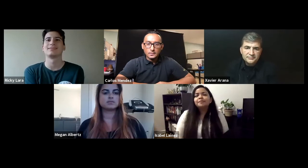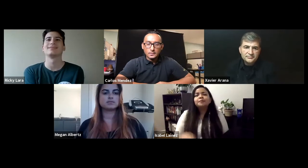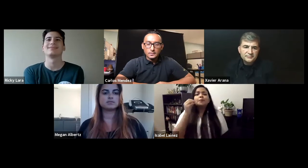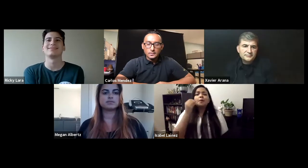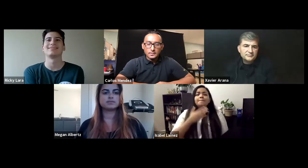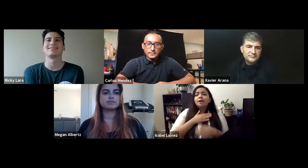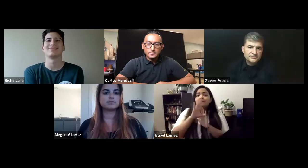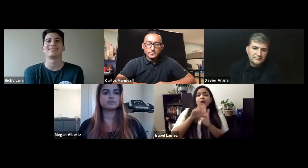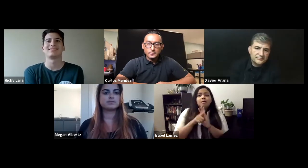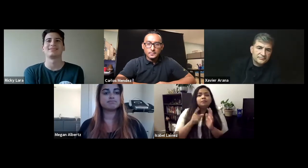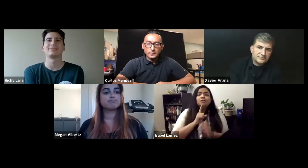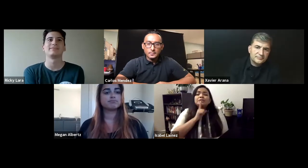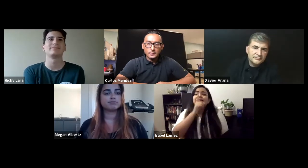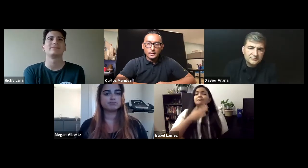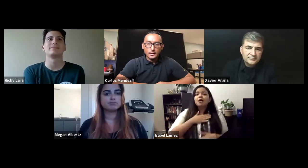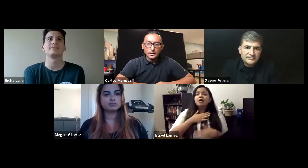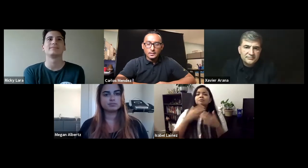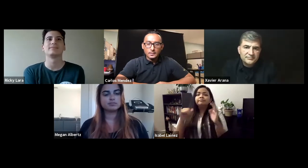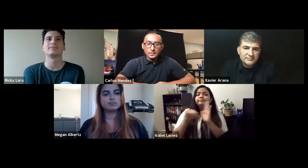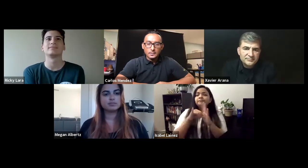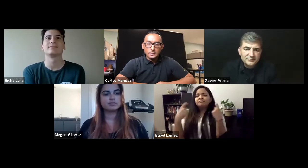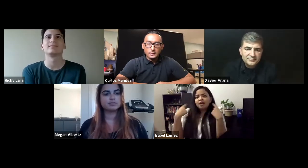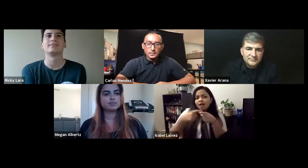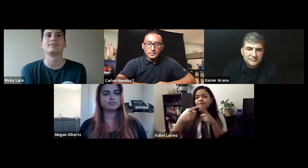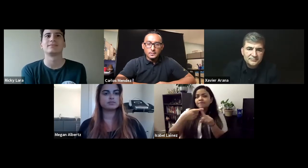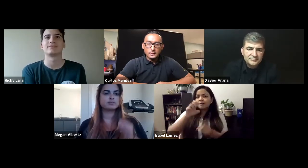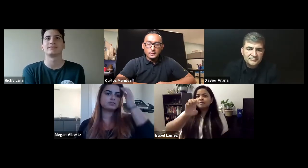Now, um...my name is spelled with just one "L."